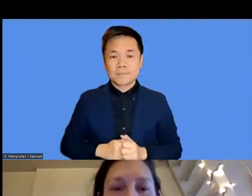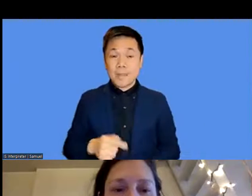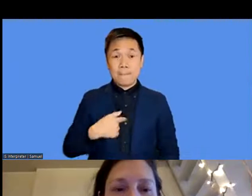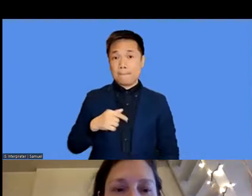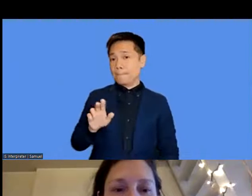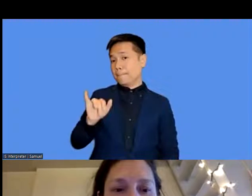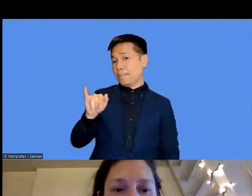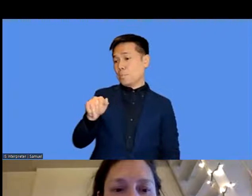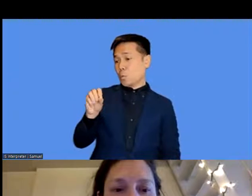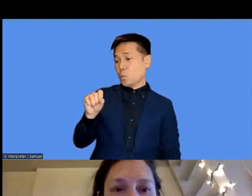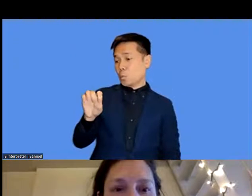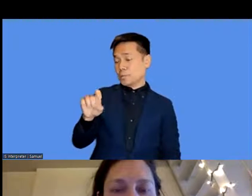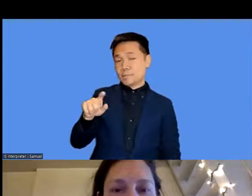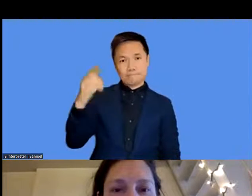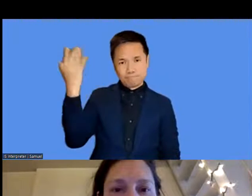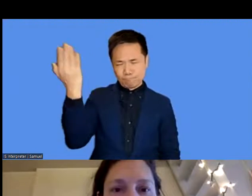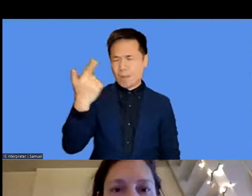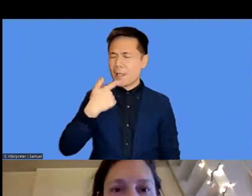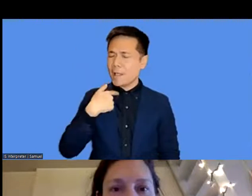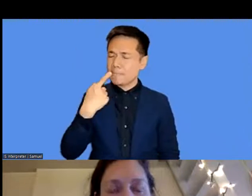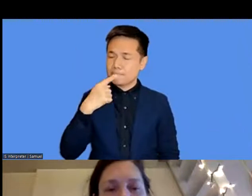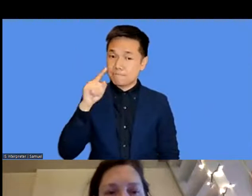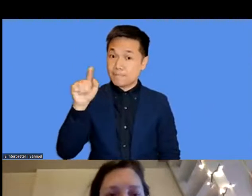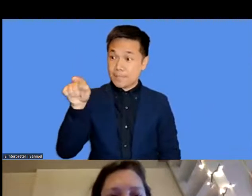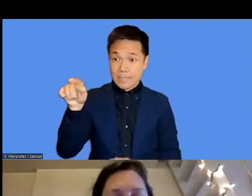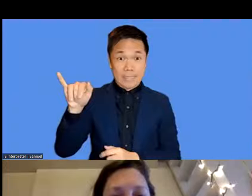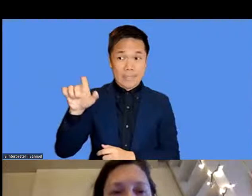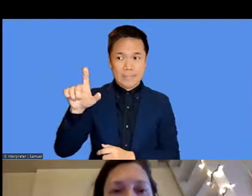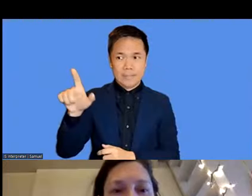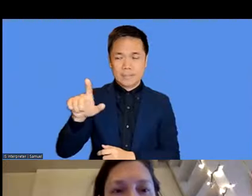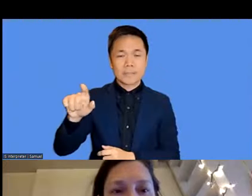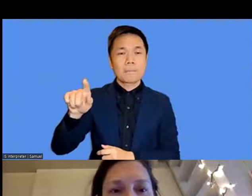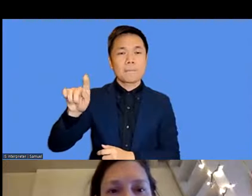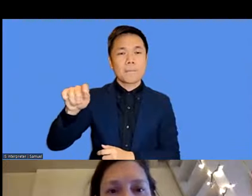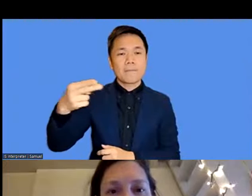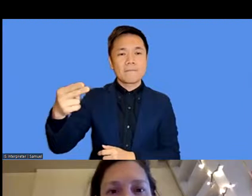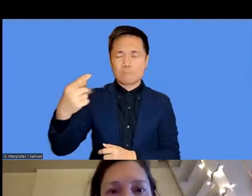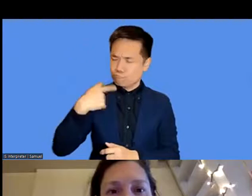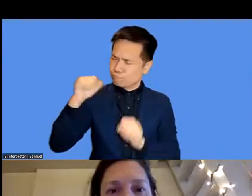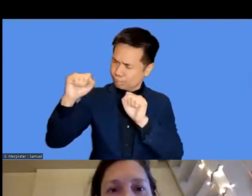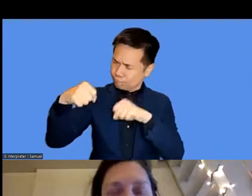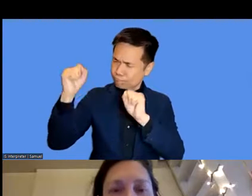I just want to echo one thing that Elizabeth mentioned in her previous response.